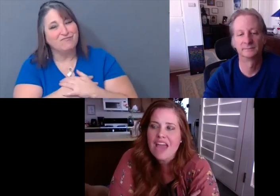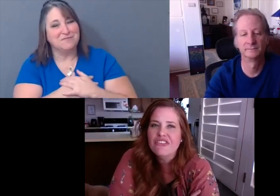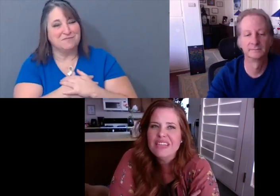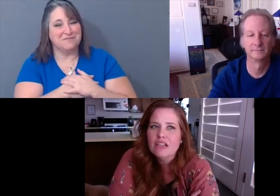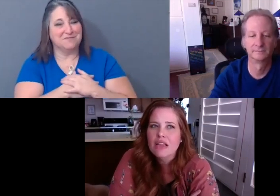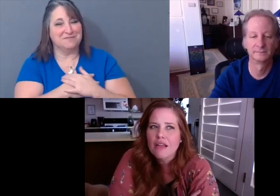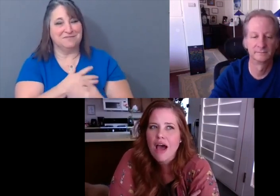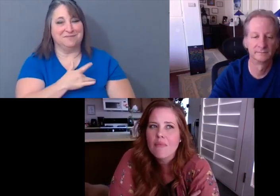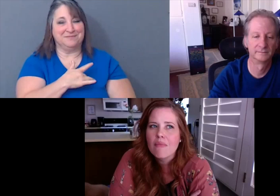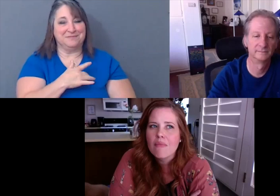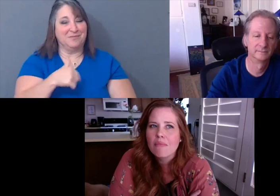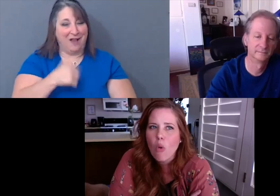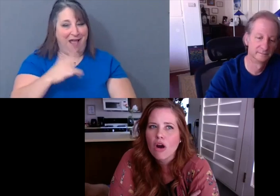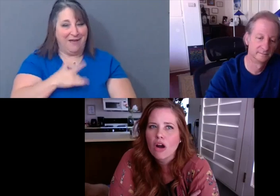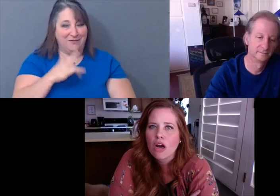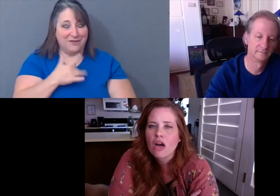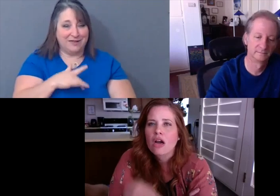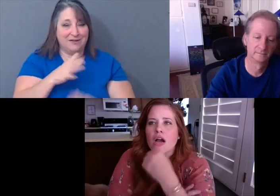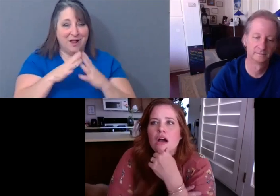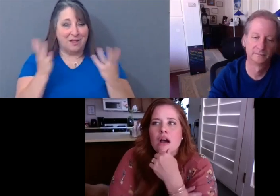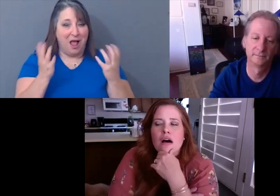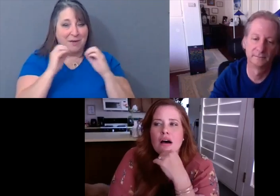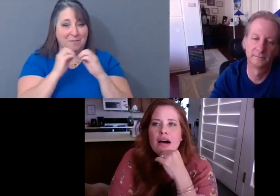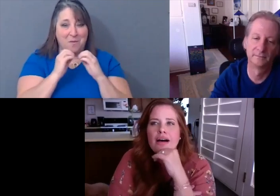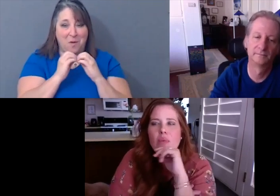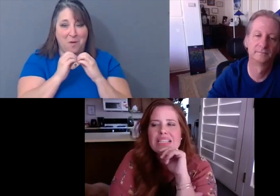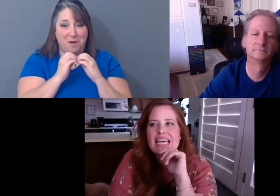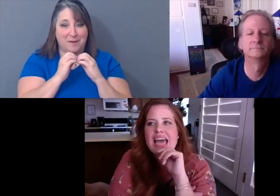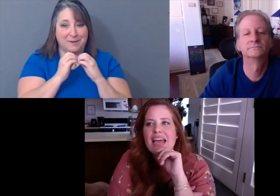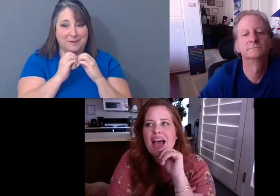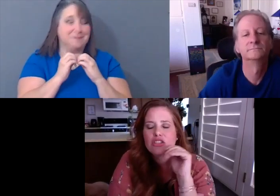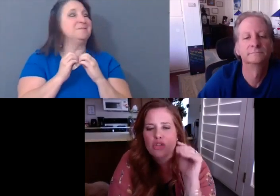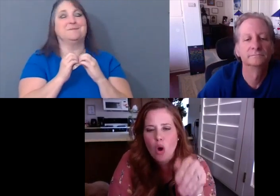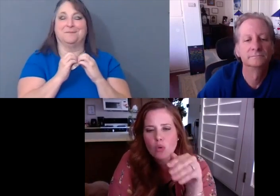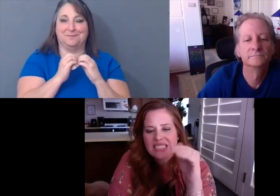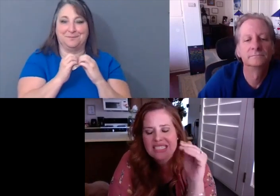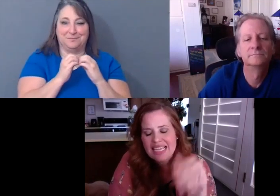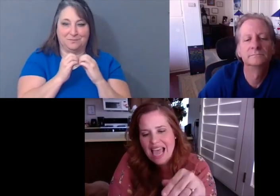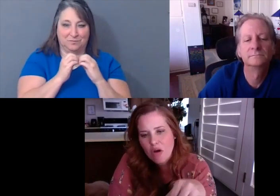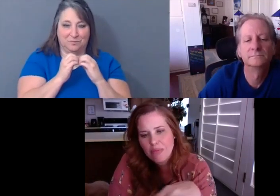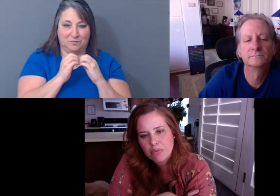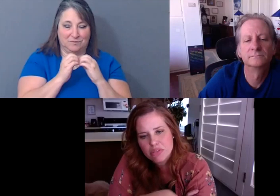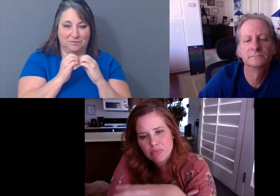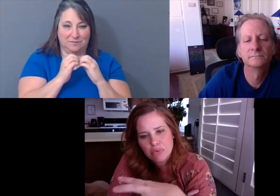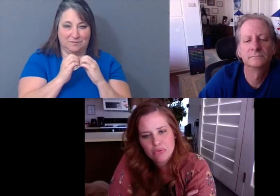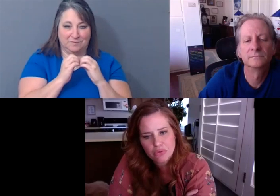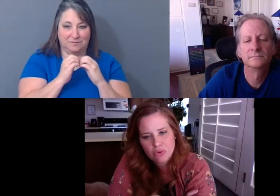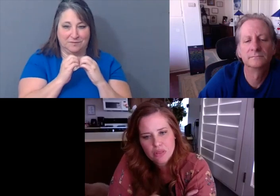I feel a lot more... I want to say I don't seek out people's approval